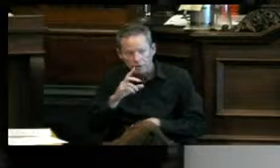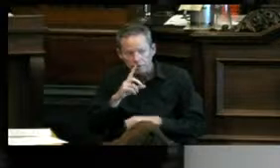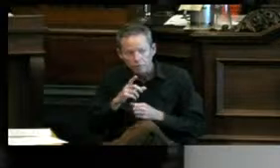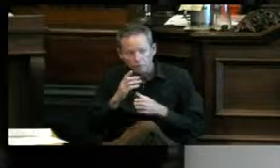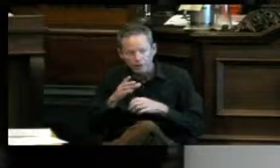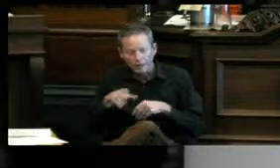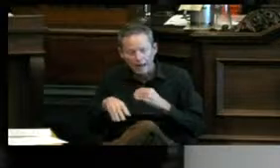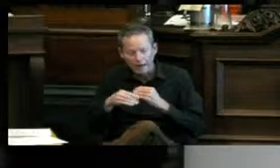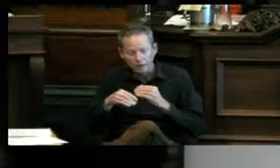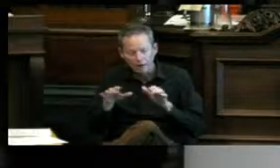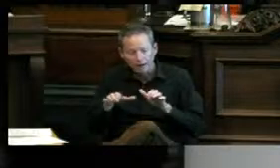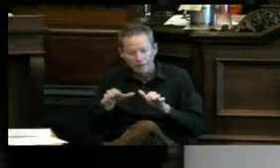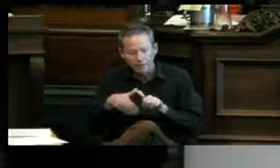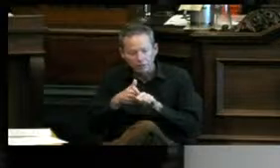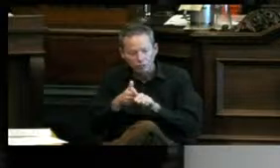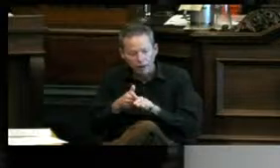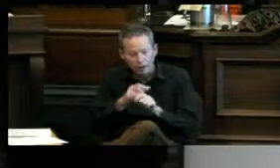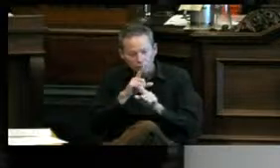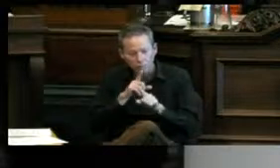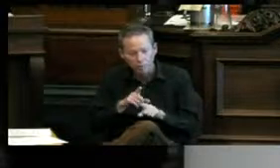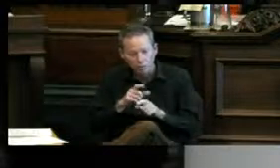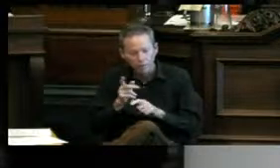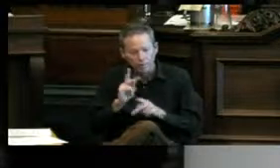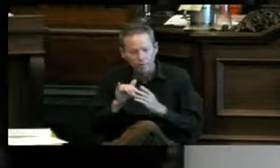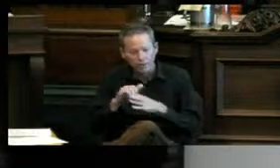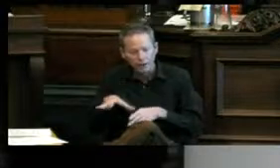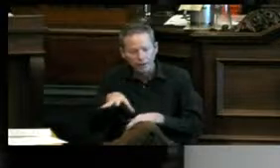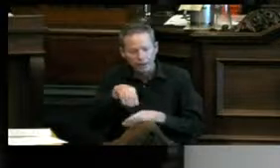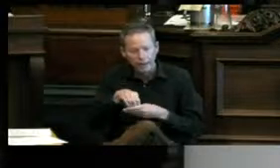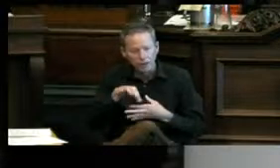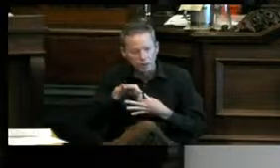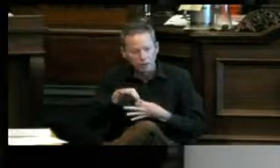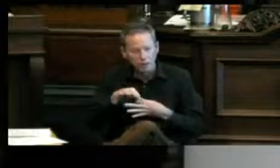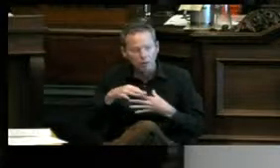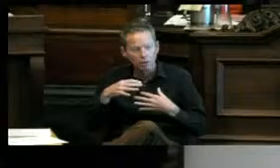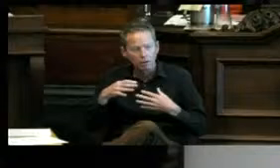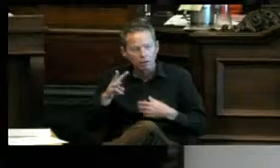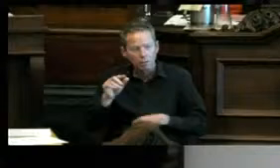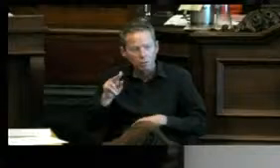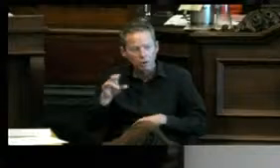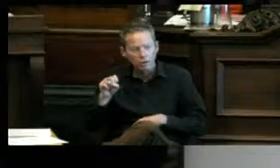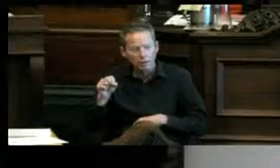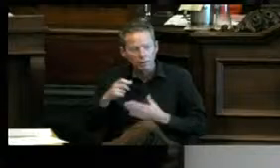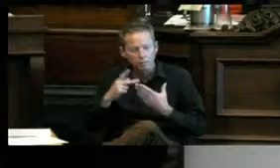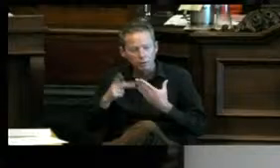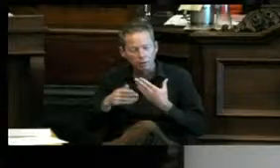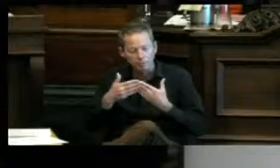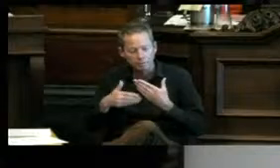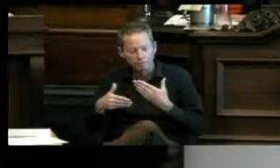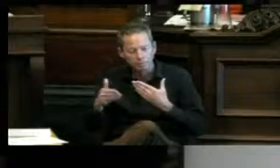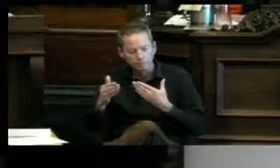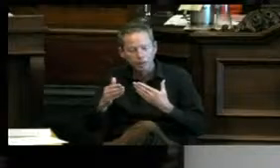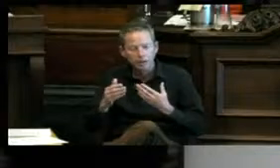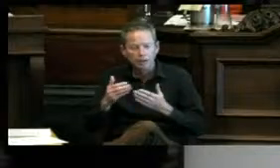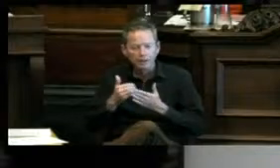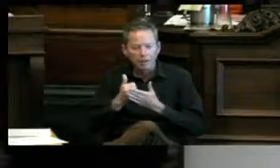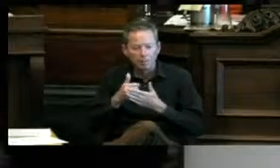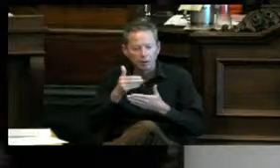Additionally, some core city. Some core city of Rochester wellness programs will be added to the activity tracking to reinforce attendance and allow